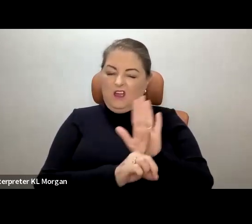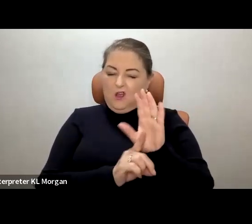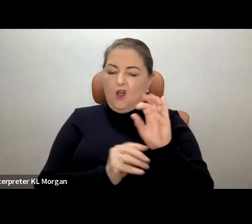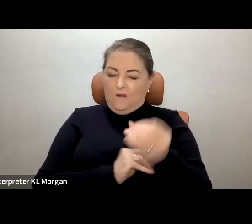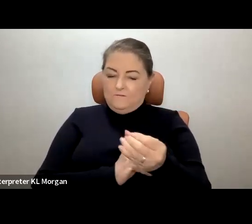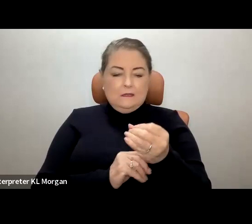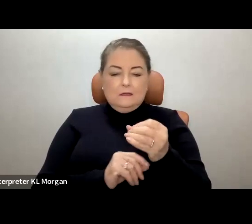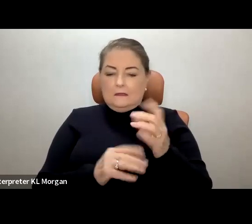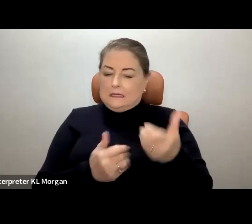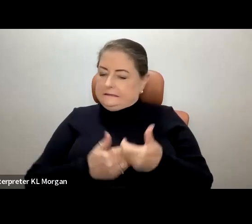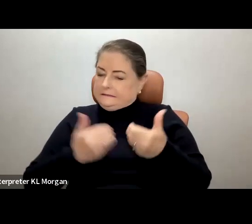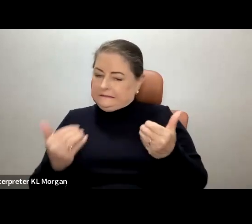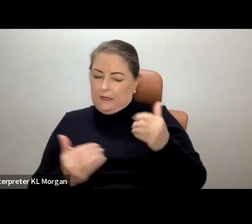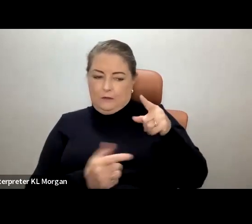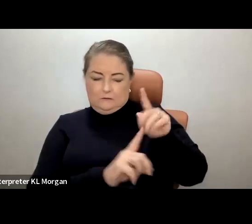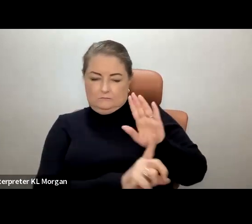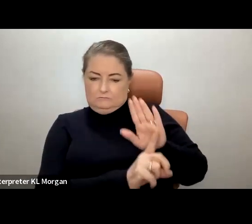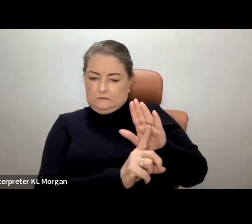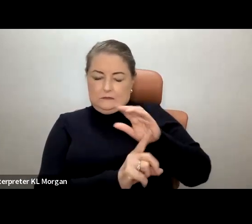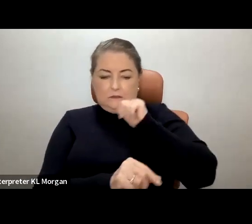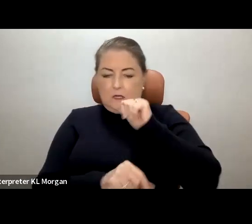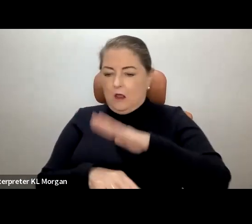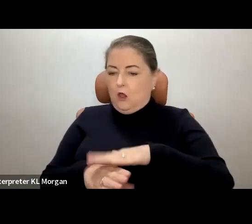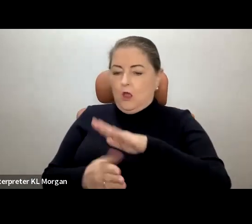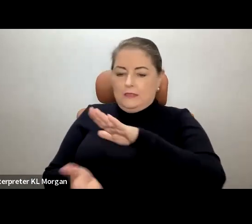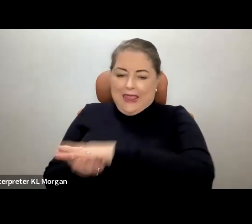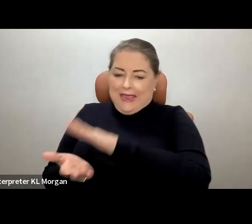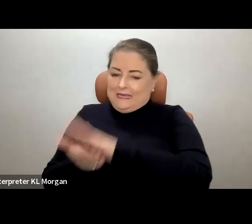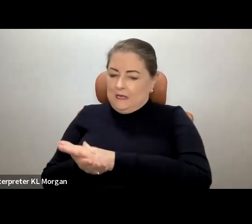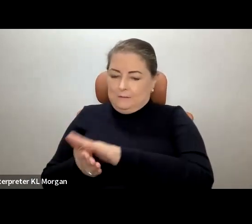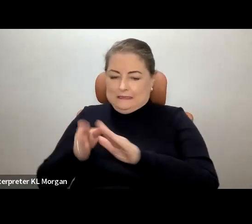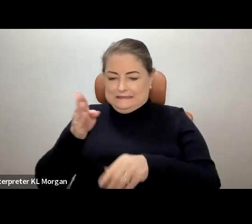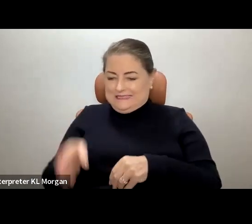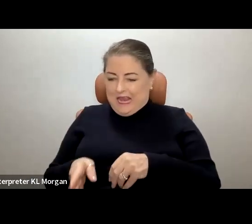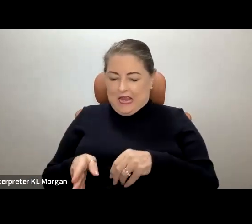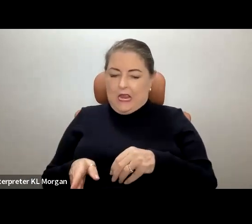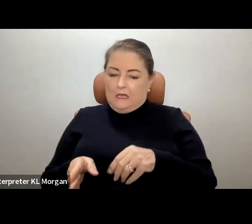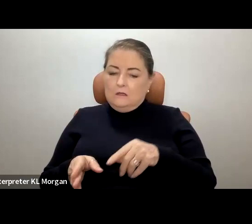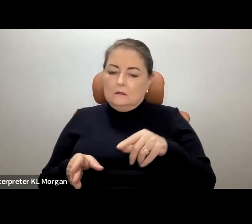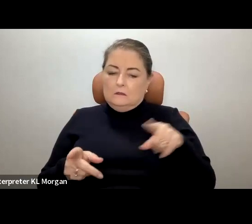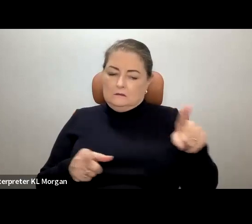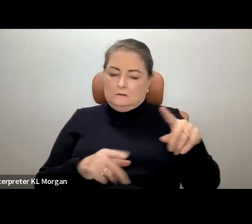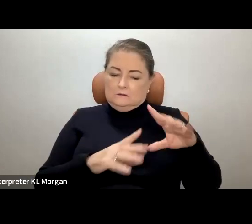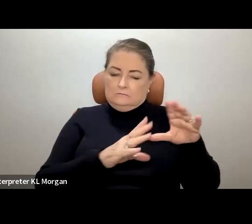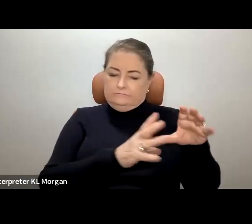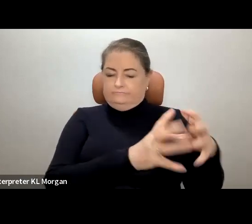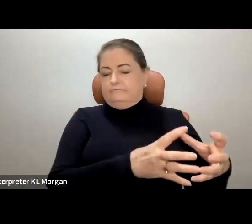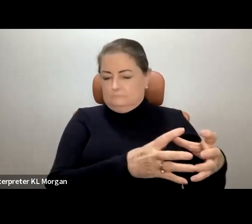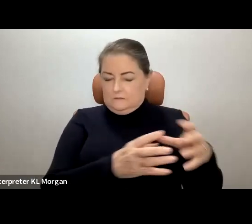departments. So it's not on the academic side. But that's a different thing from the collaborative effort that